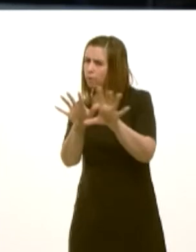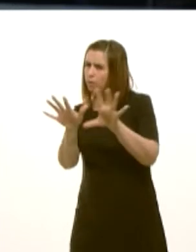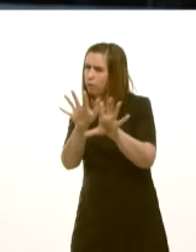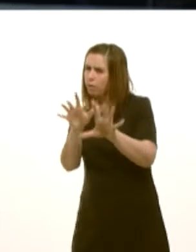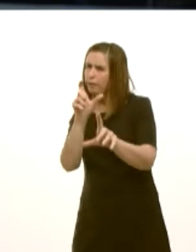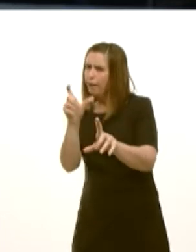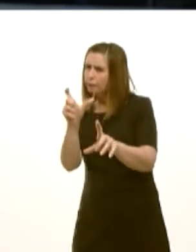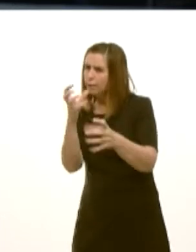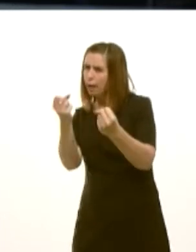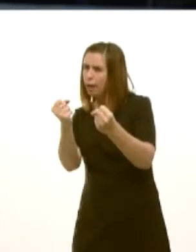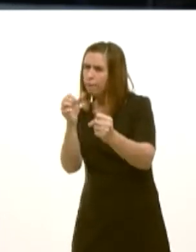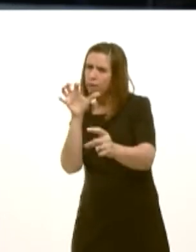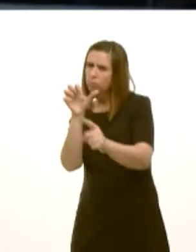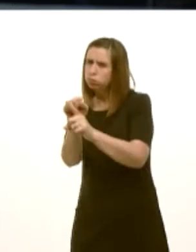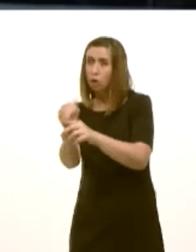for earlier diagnosis.